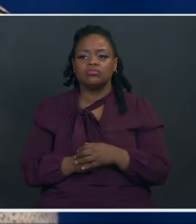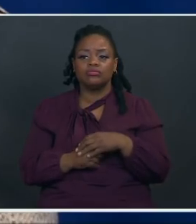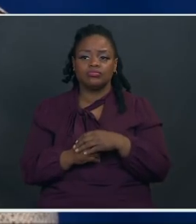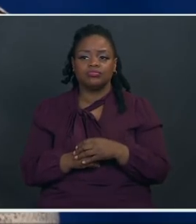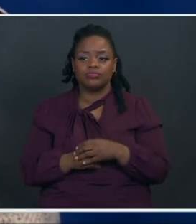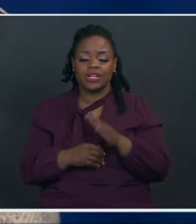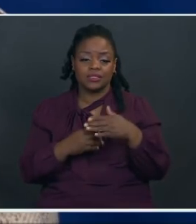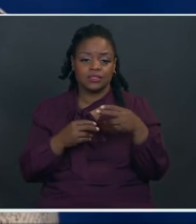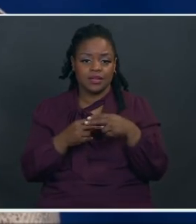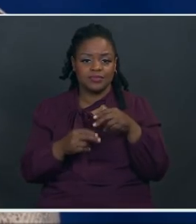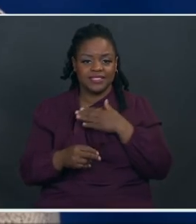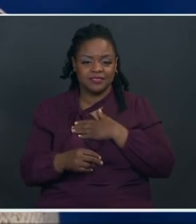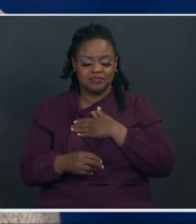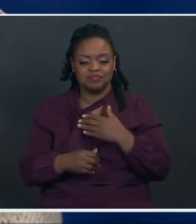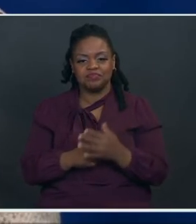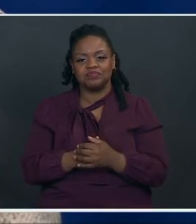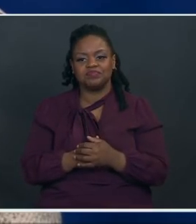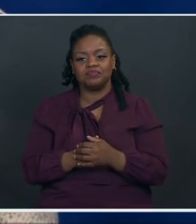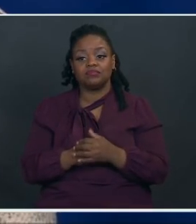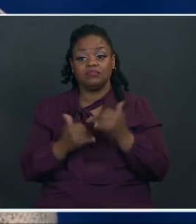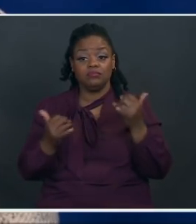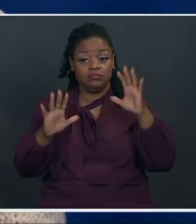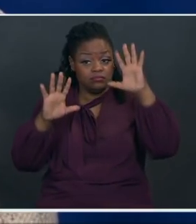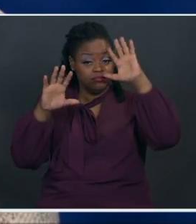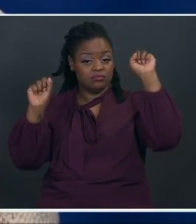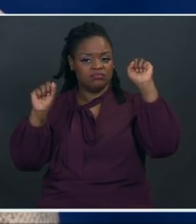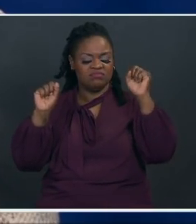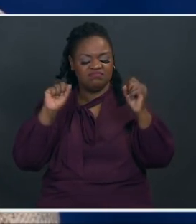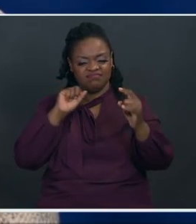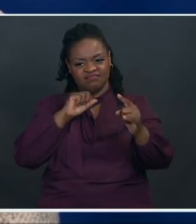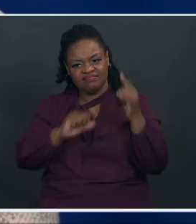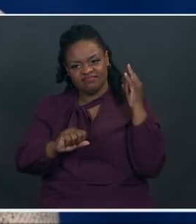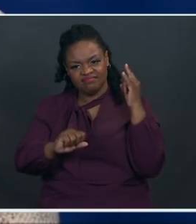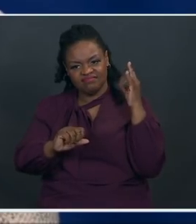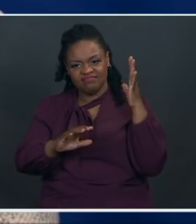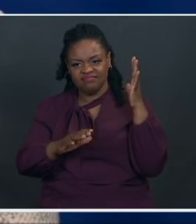So, the President took immediate action to combat COVID-19 health equities.